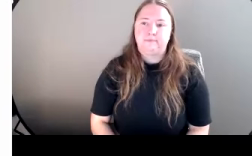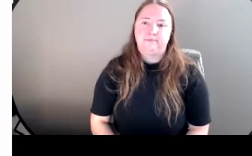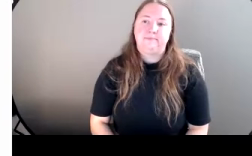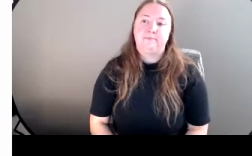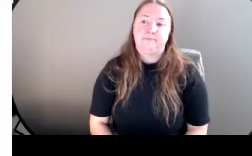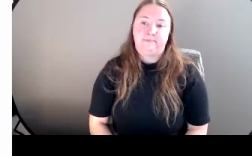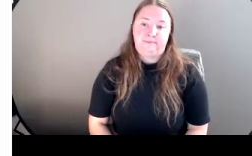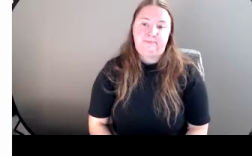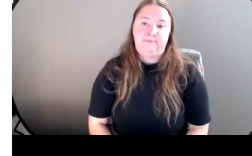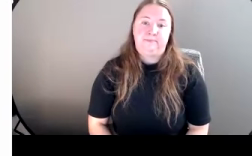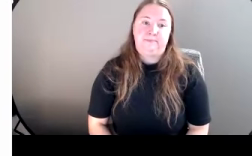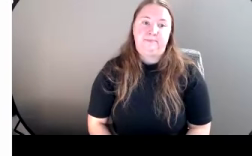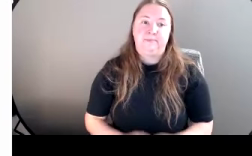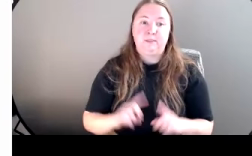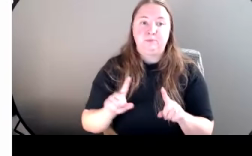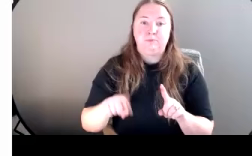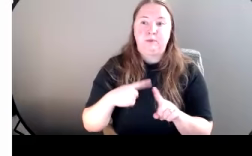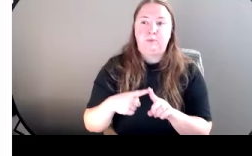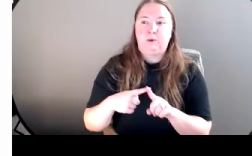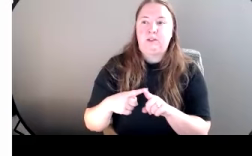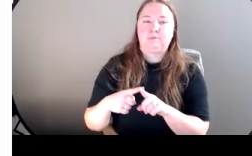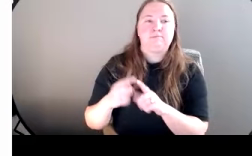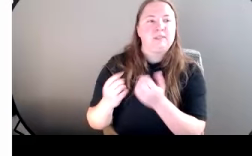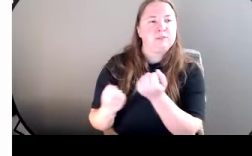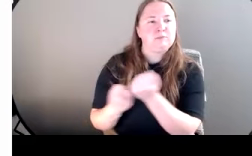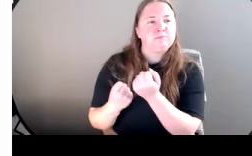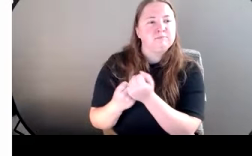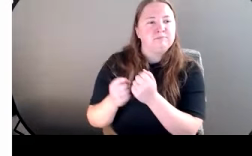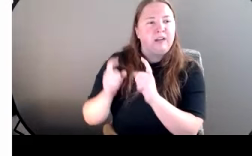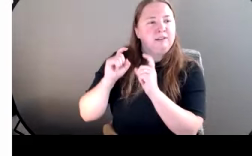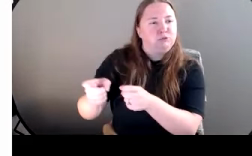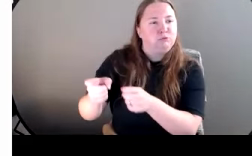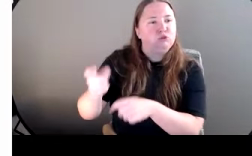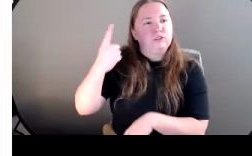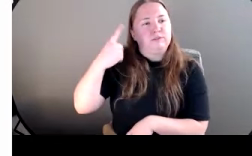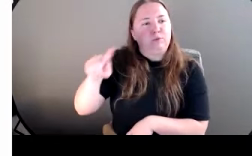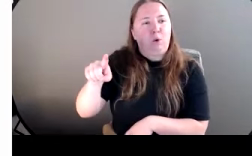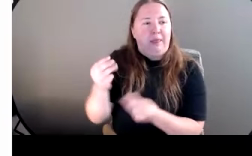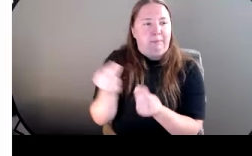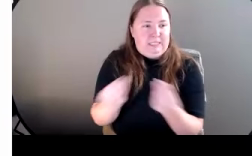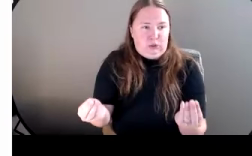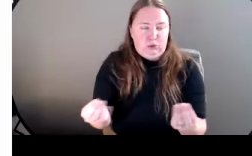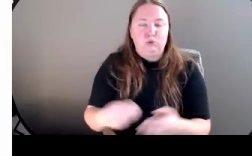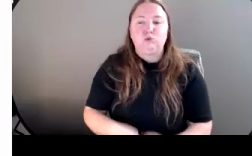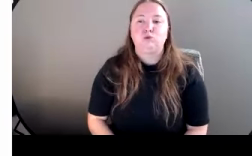So when we're giving attribution to, these materials that, you find